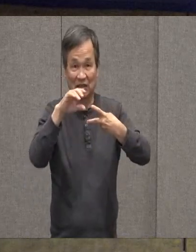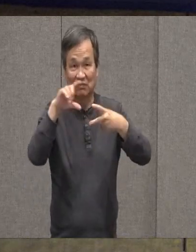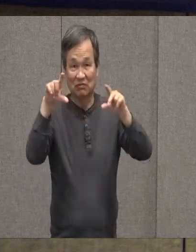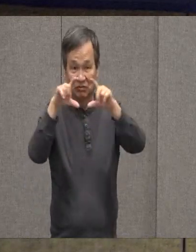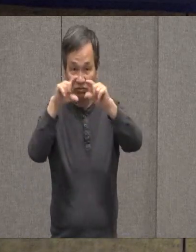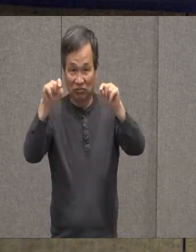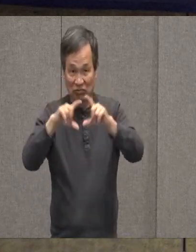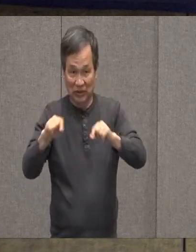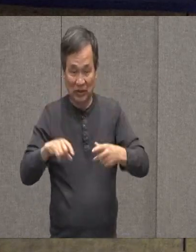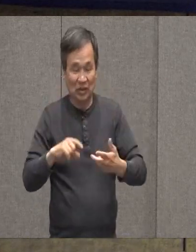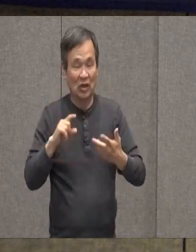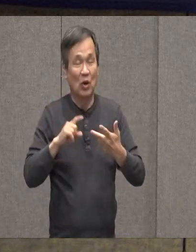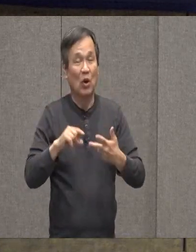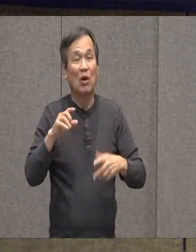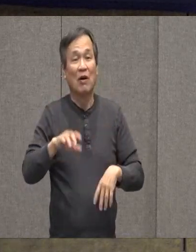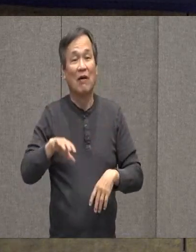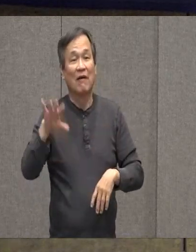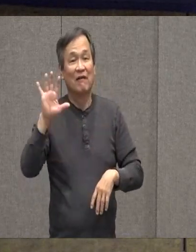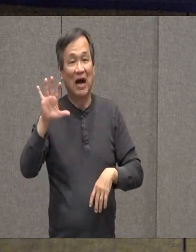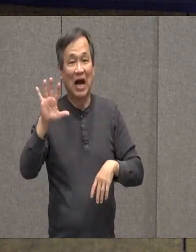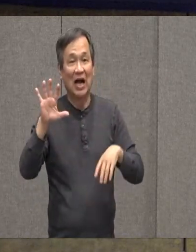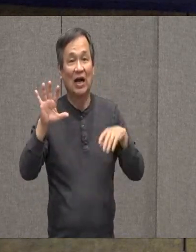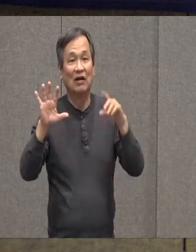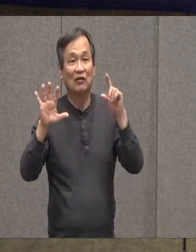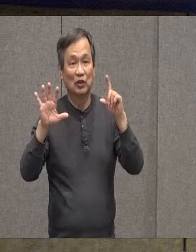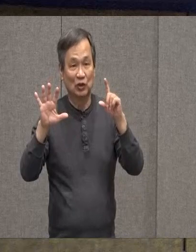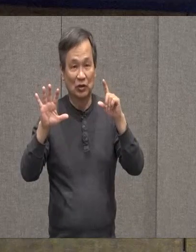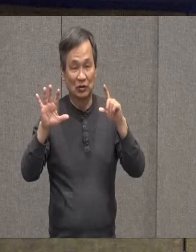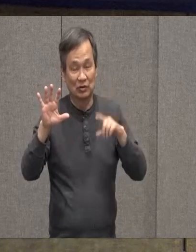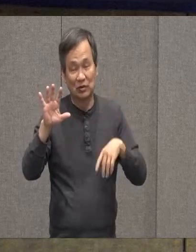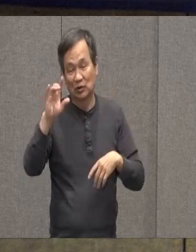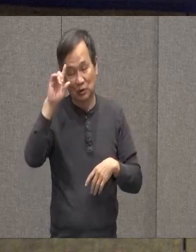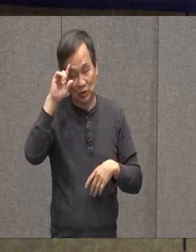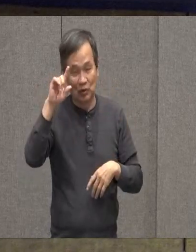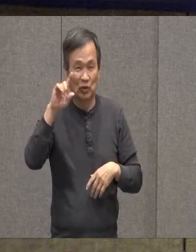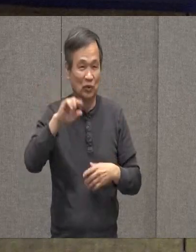or five $20 bills or lots of other combinations.